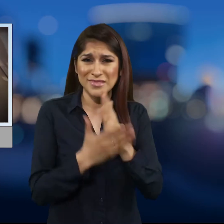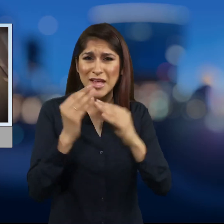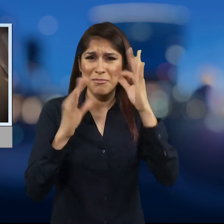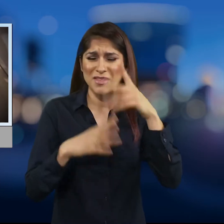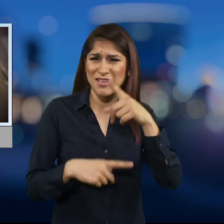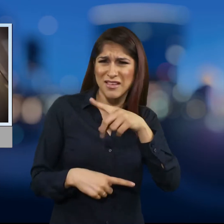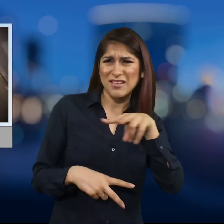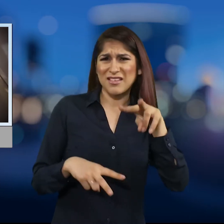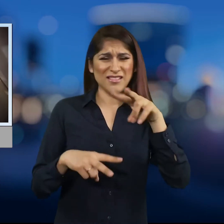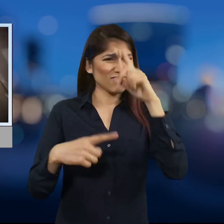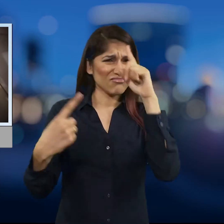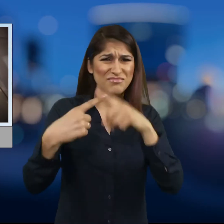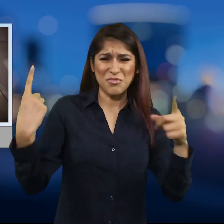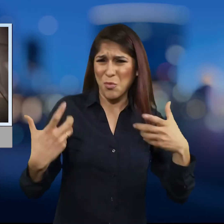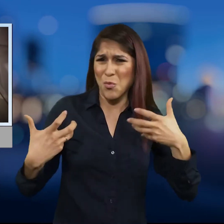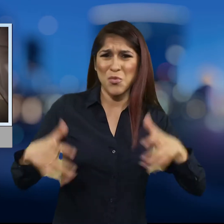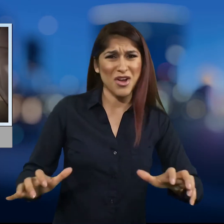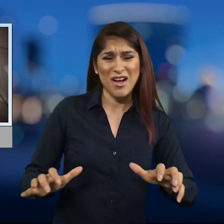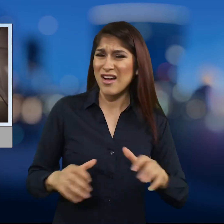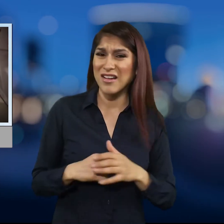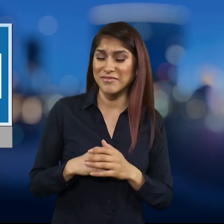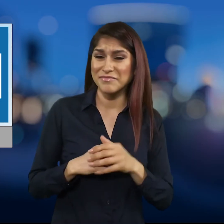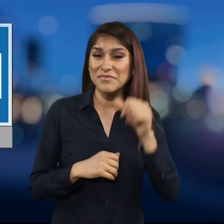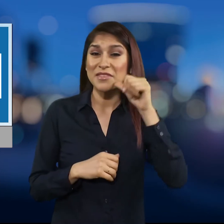Some teachers are not on board.